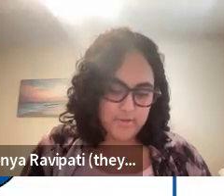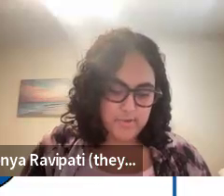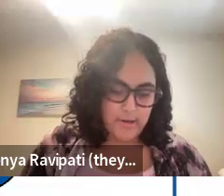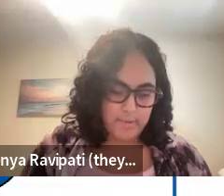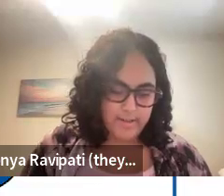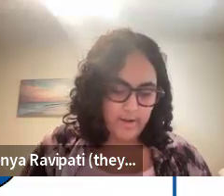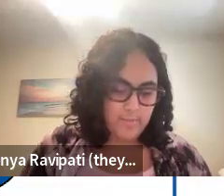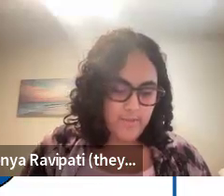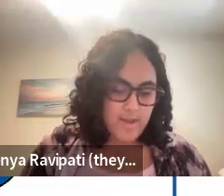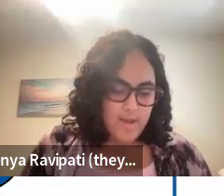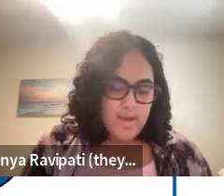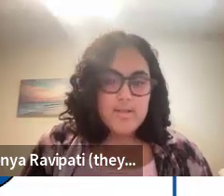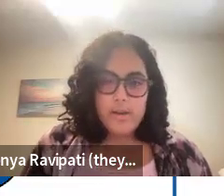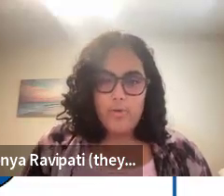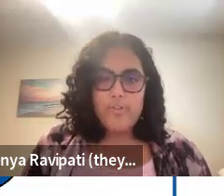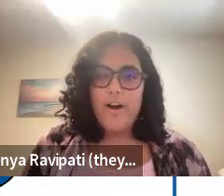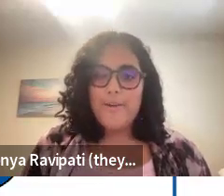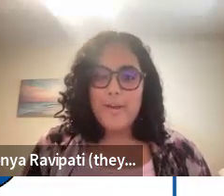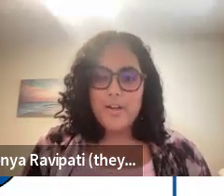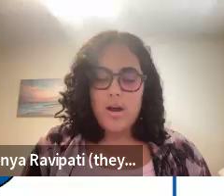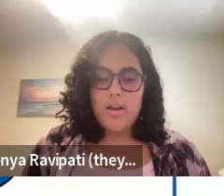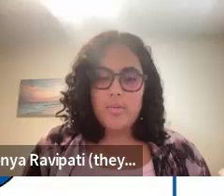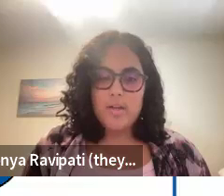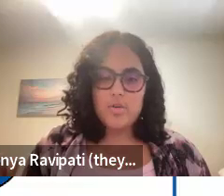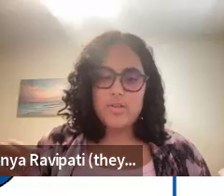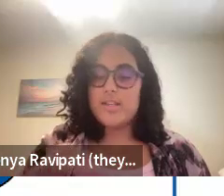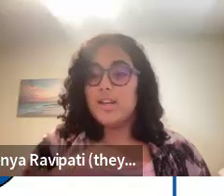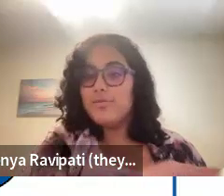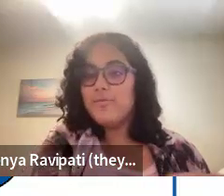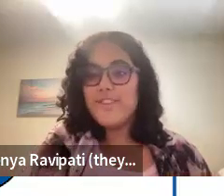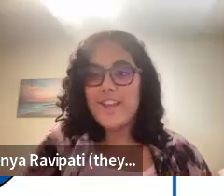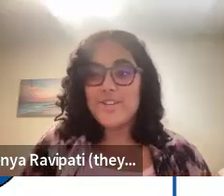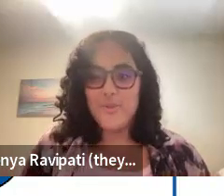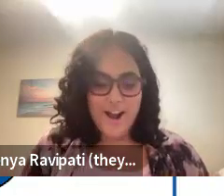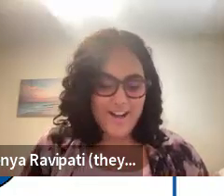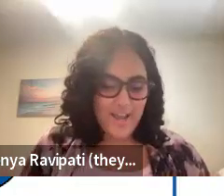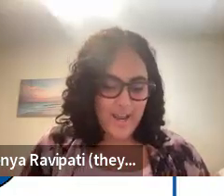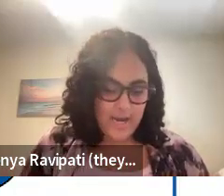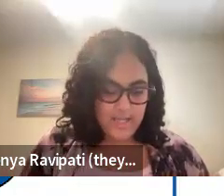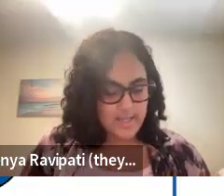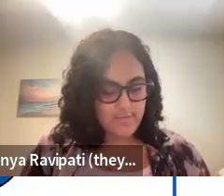things we'll talk about later. So the occupation was seen nationwide and this